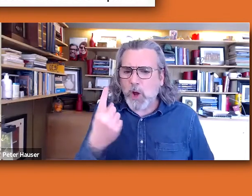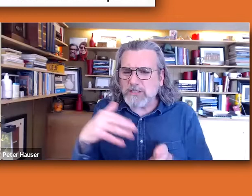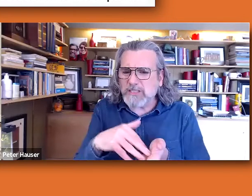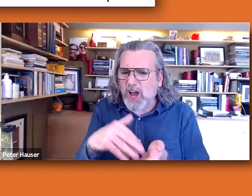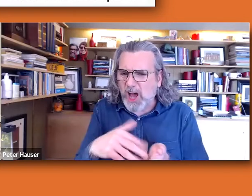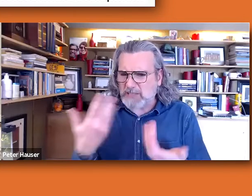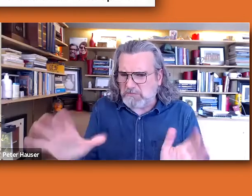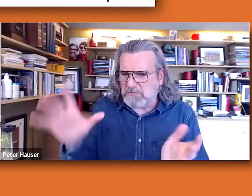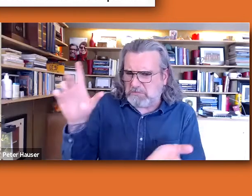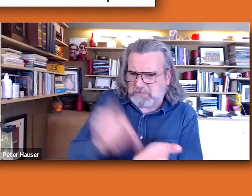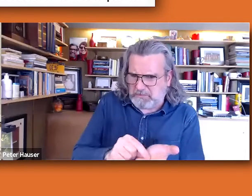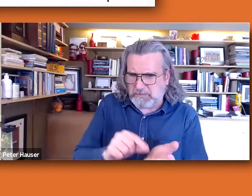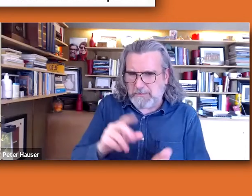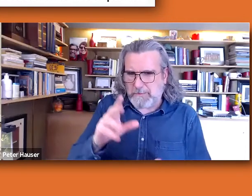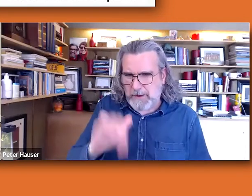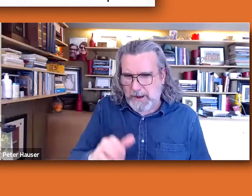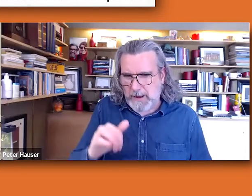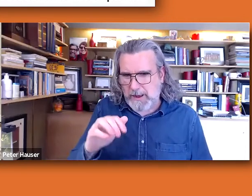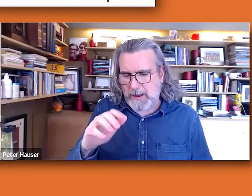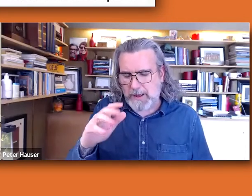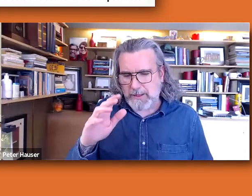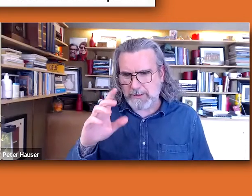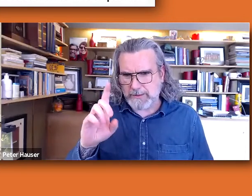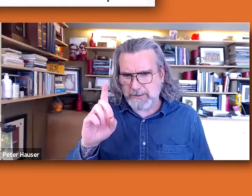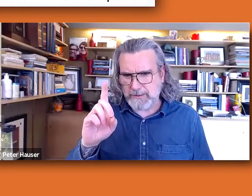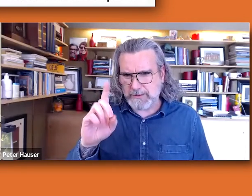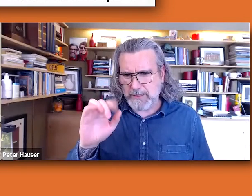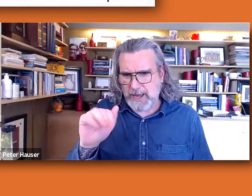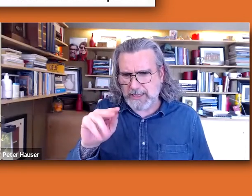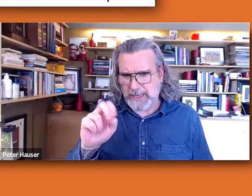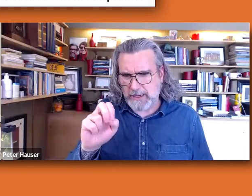in order to be good mentors to these Deaf future PhD students.